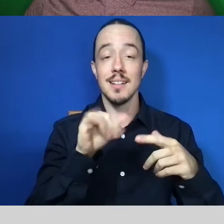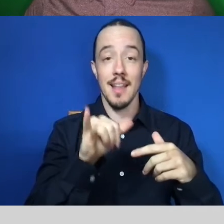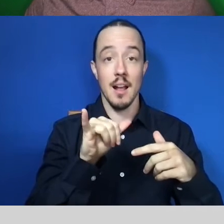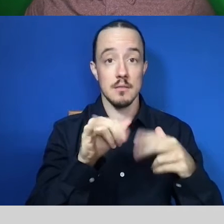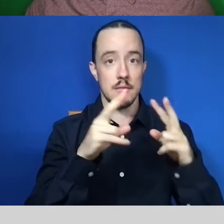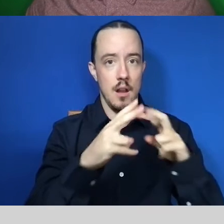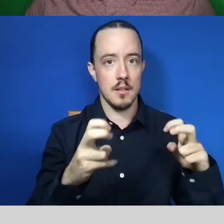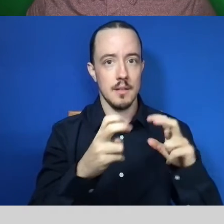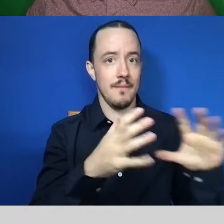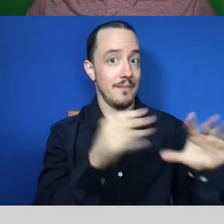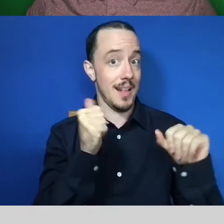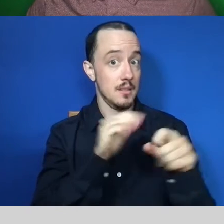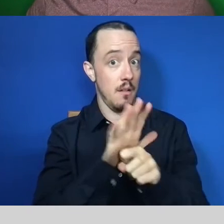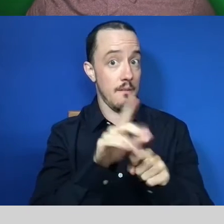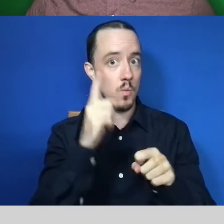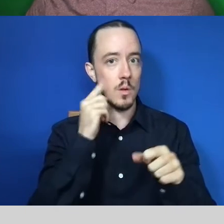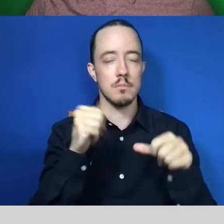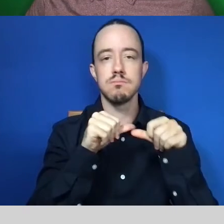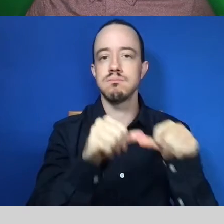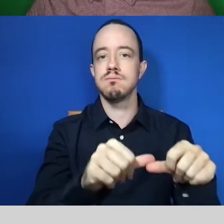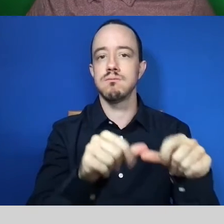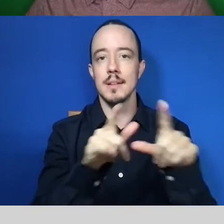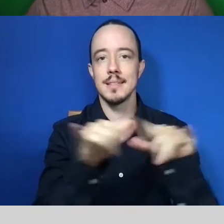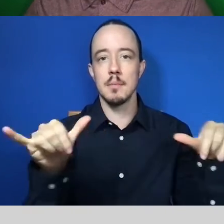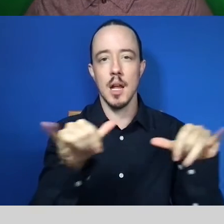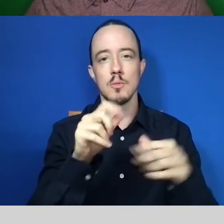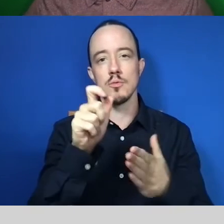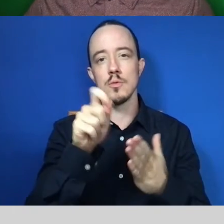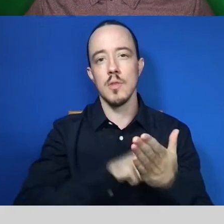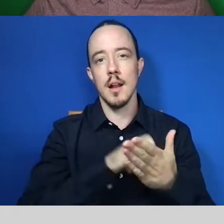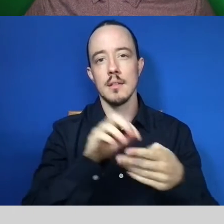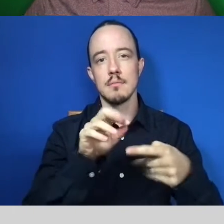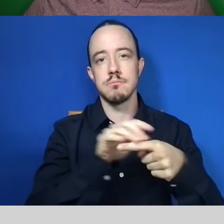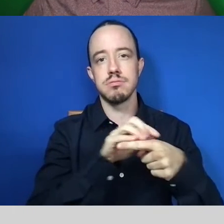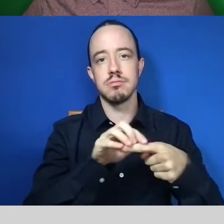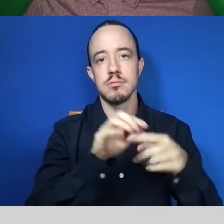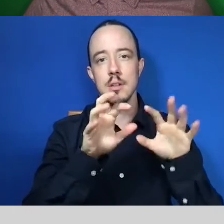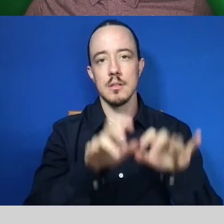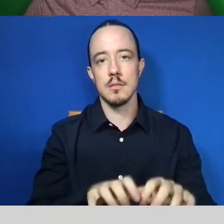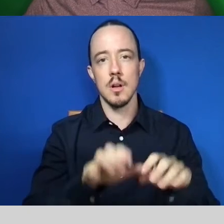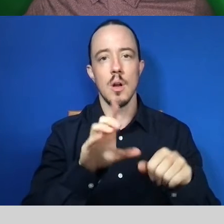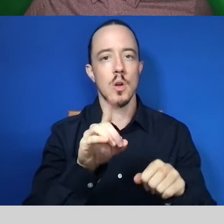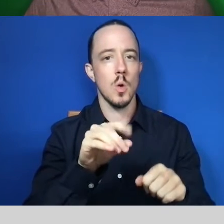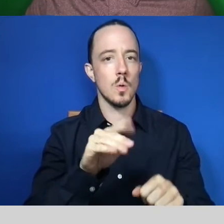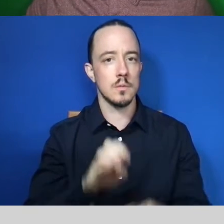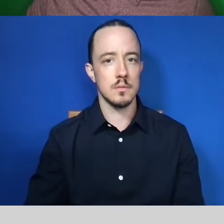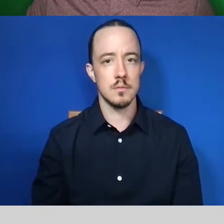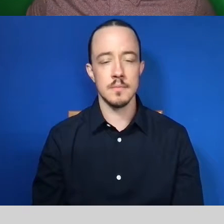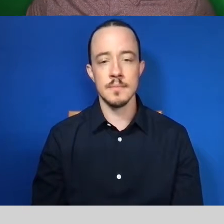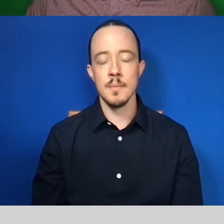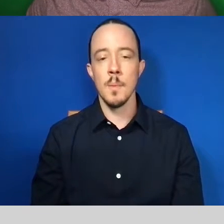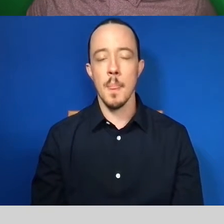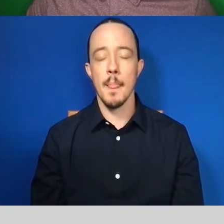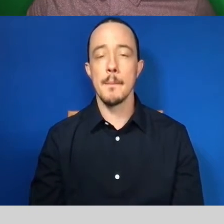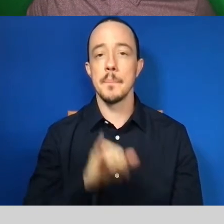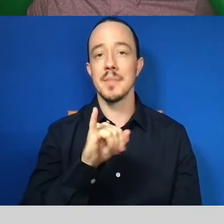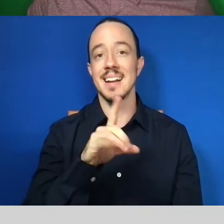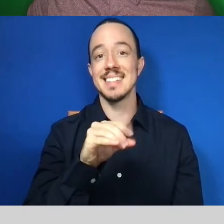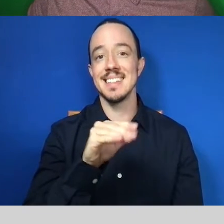When static analysis is fast enough, we can run it continuously as we're writing code. IDEs can give feedback about that analysis